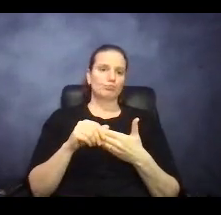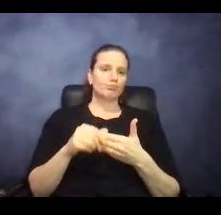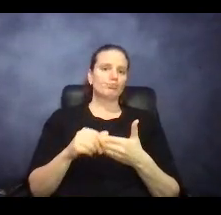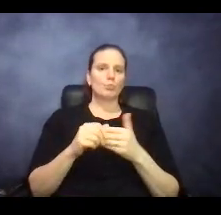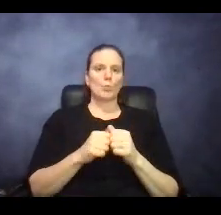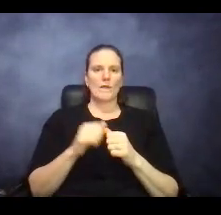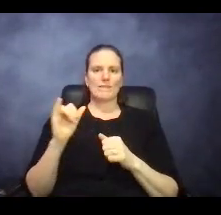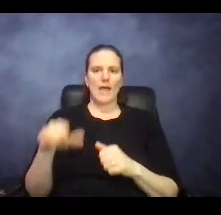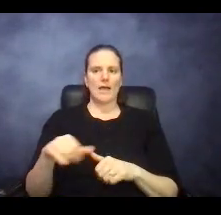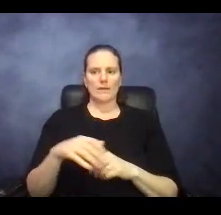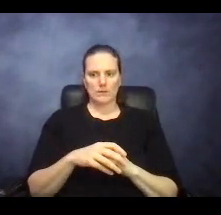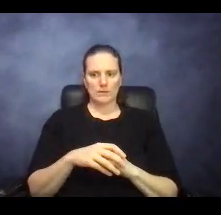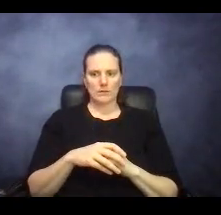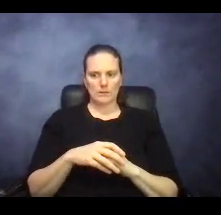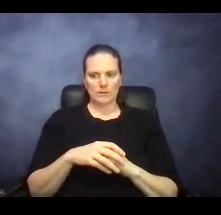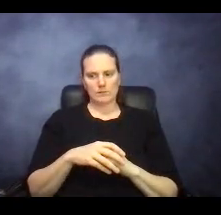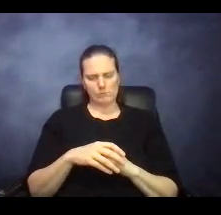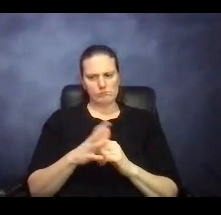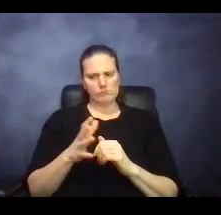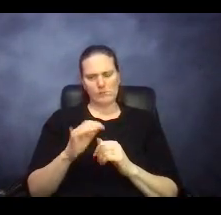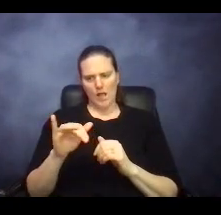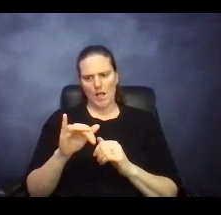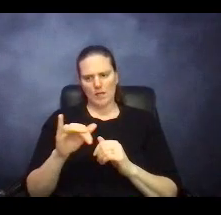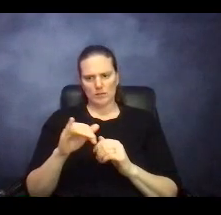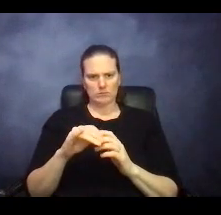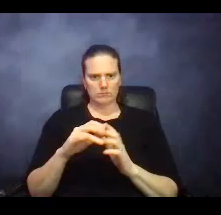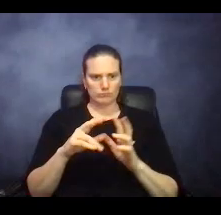and sort of like the, just tending to people where they are.